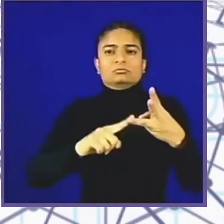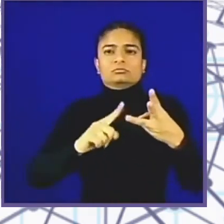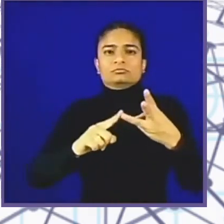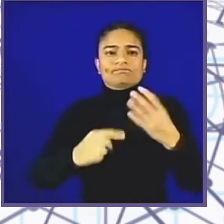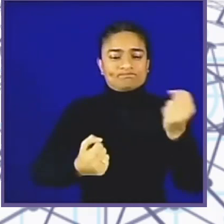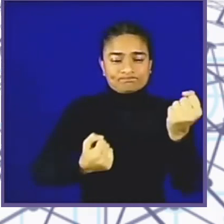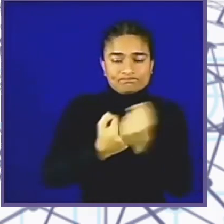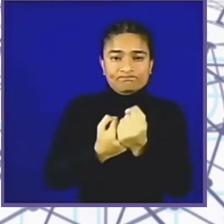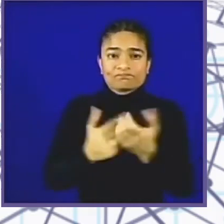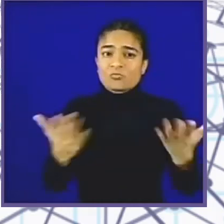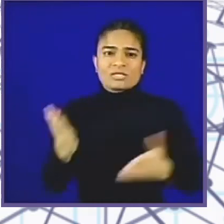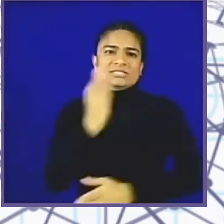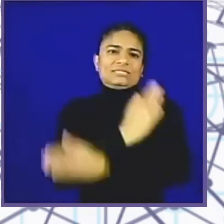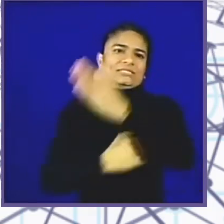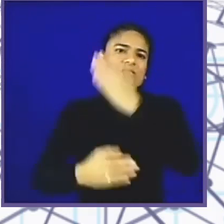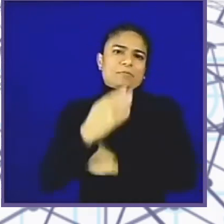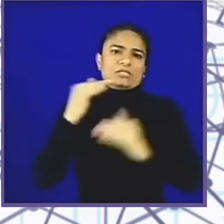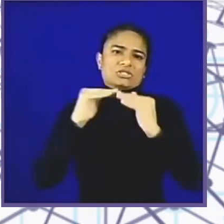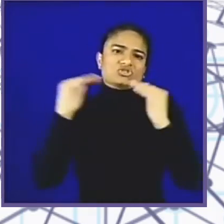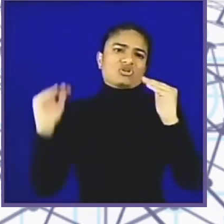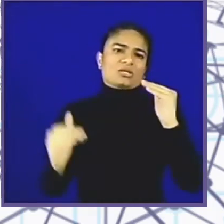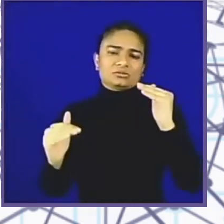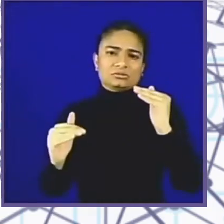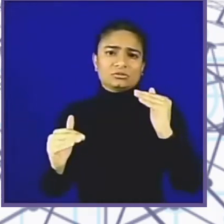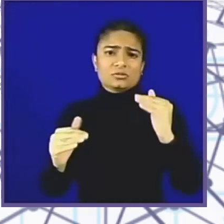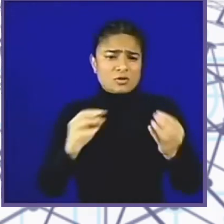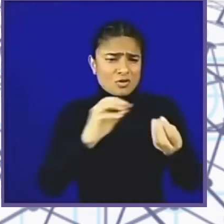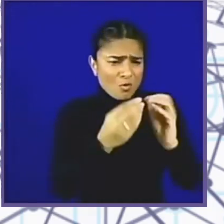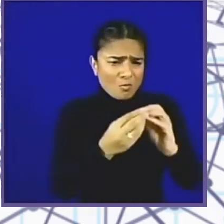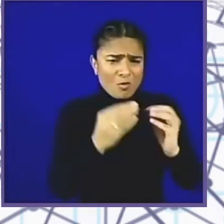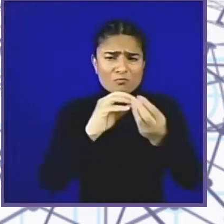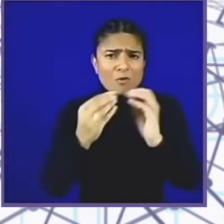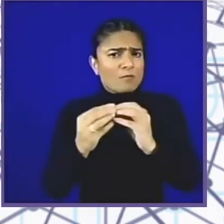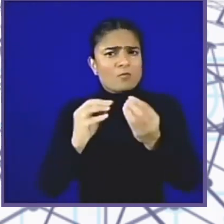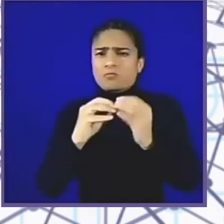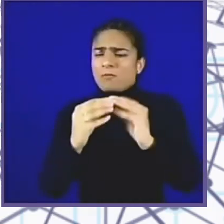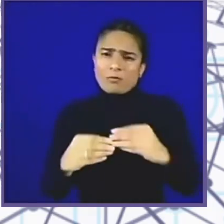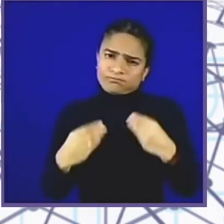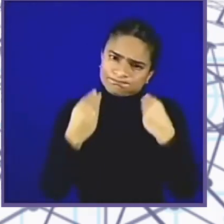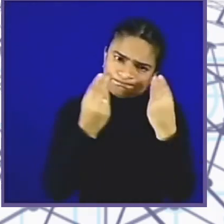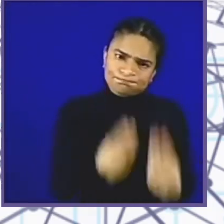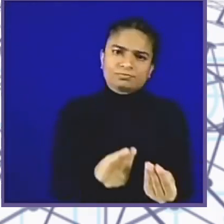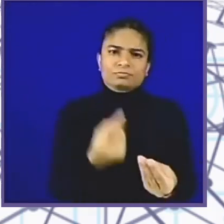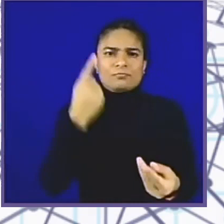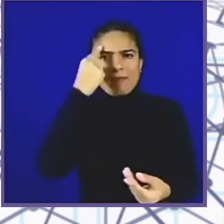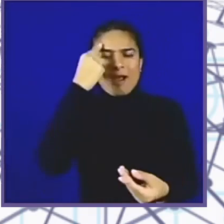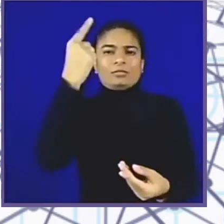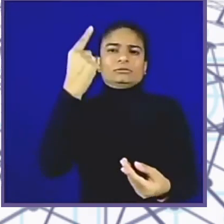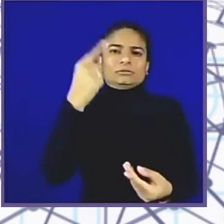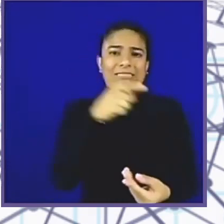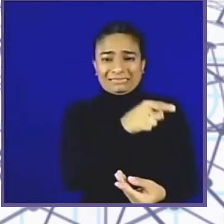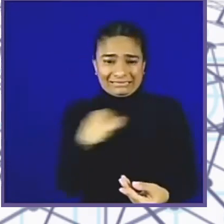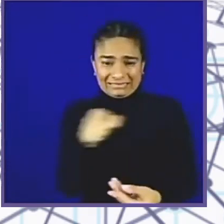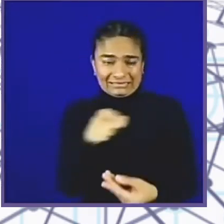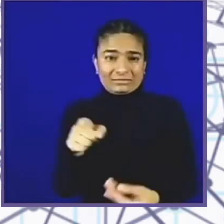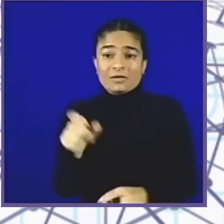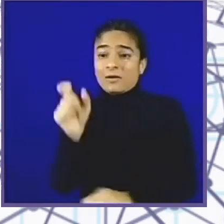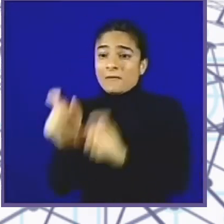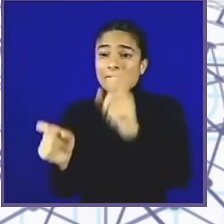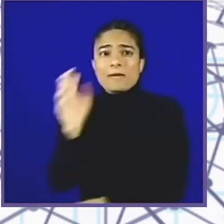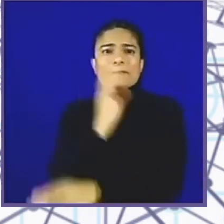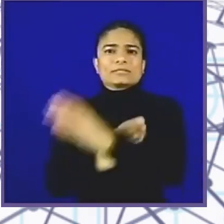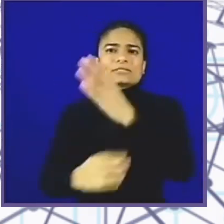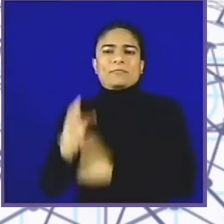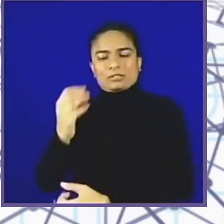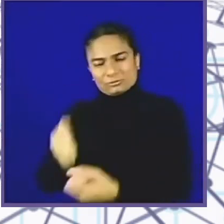with disabilities. We know better now provide education, co creation and innovation with users.